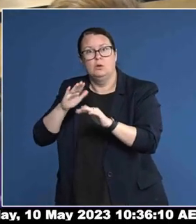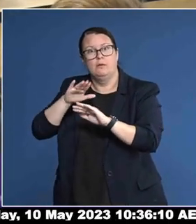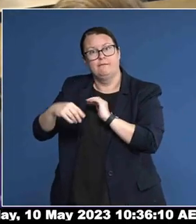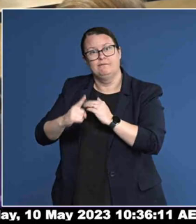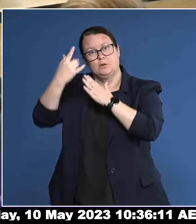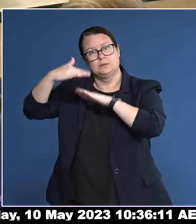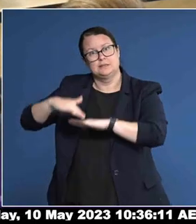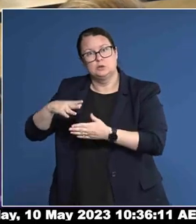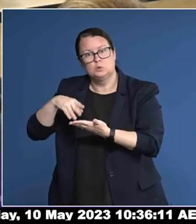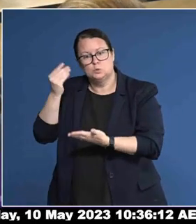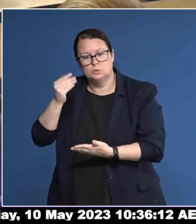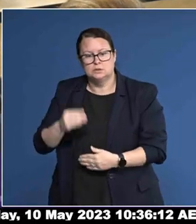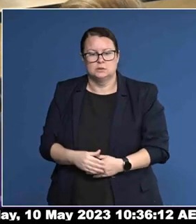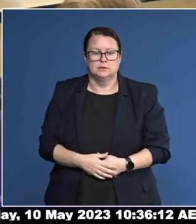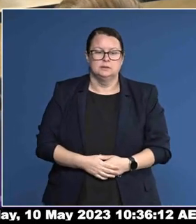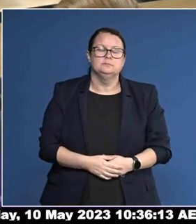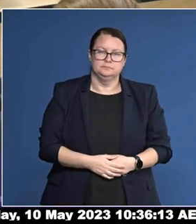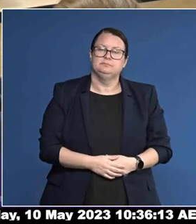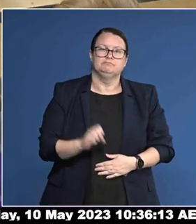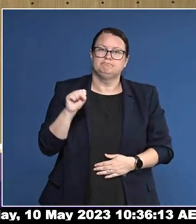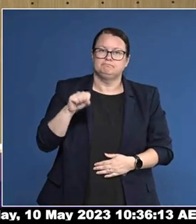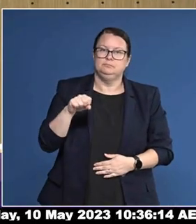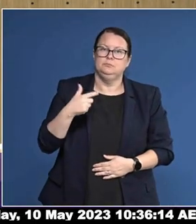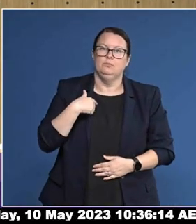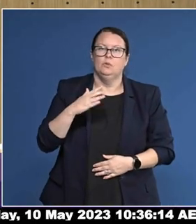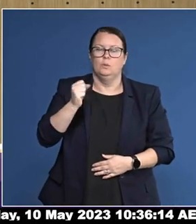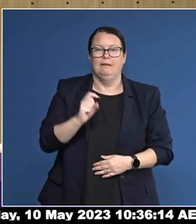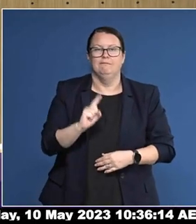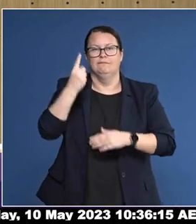Nations students? MS STEVENSON: Yes, so we have a First Nations Strategies and